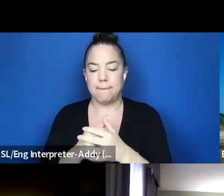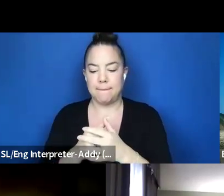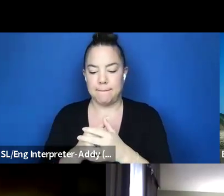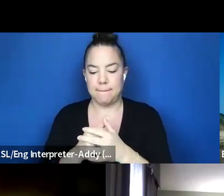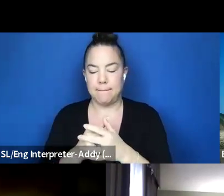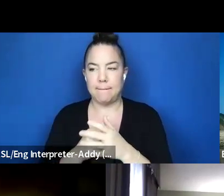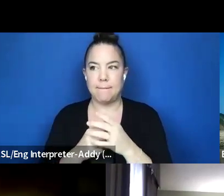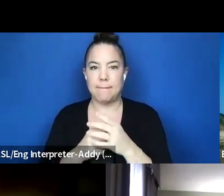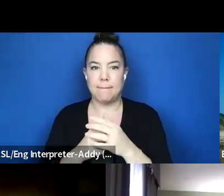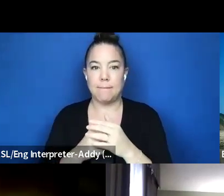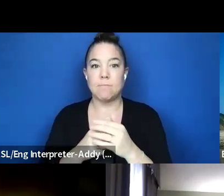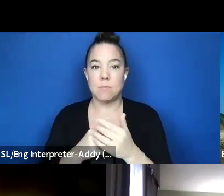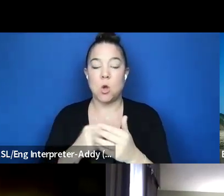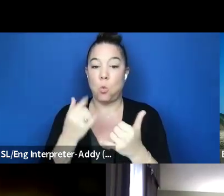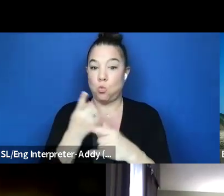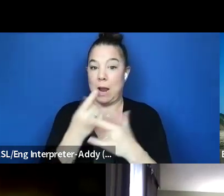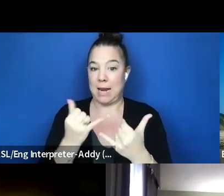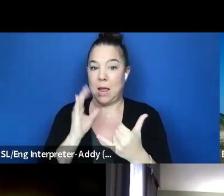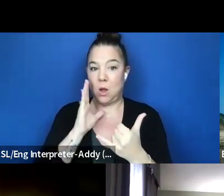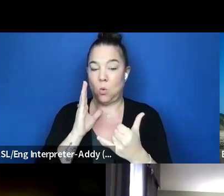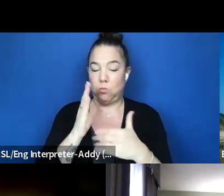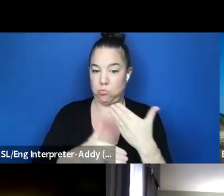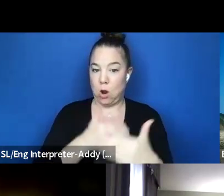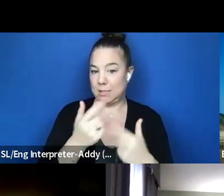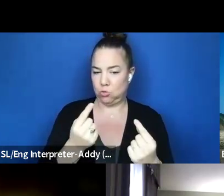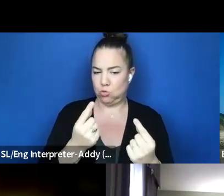Adeleigh Belyeu: progress right now, building in the process of building a